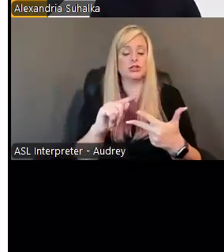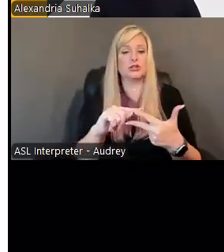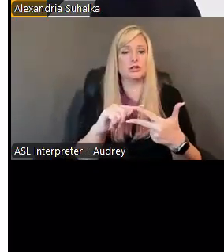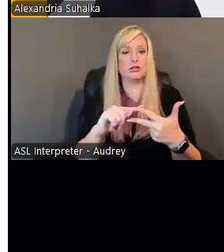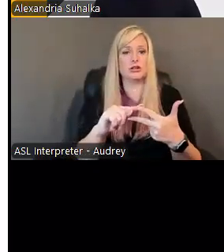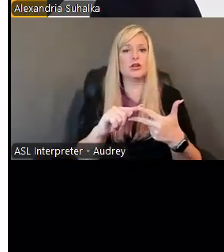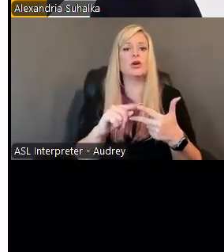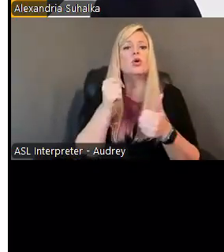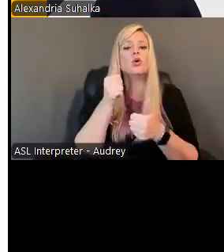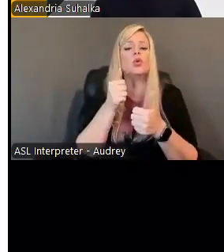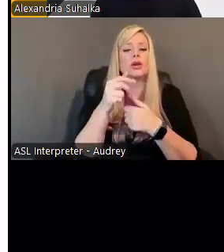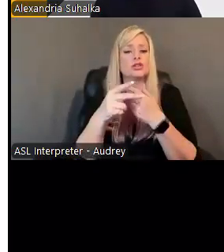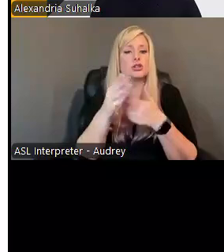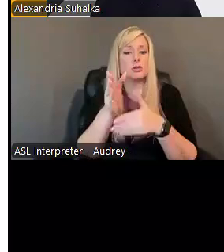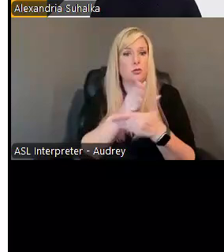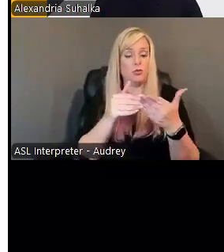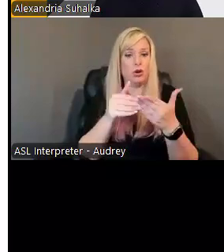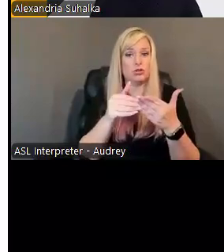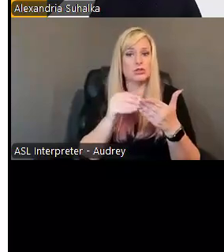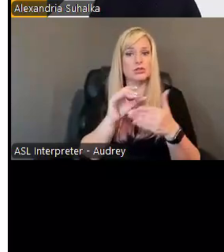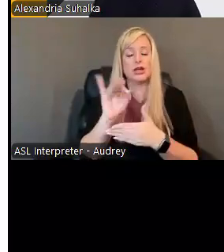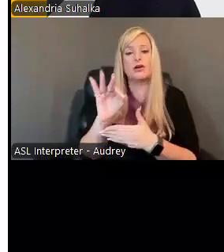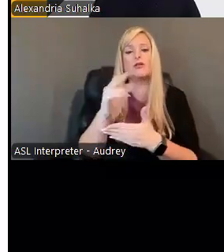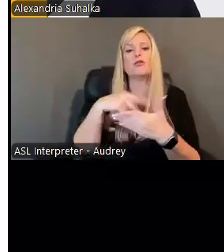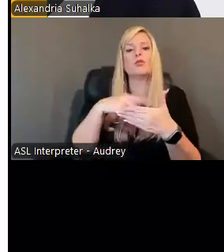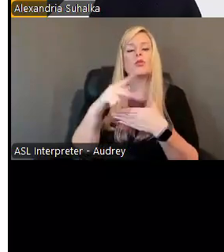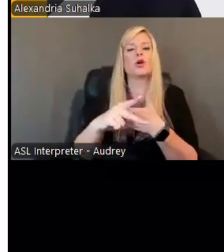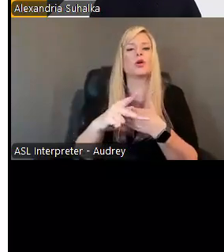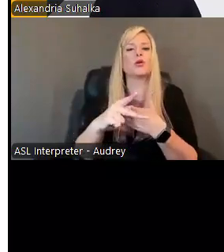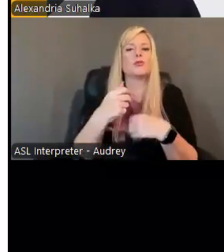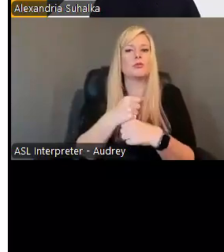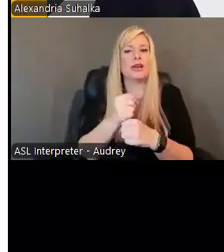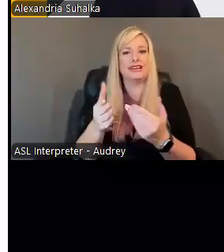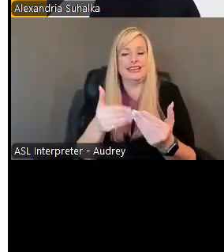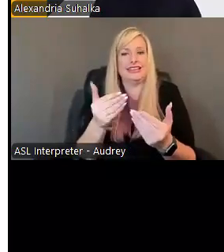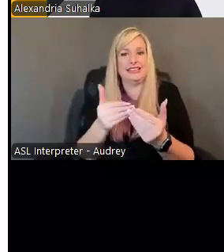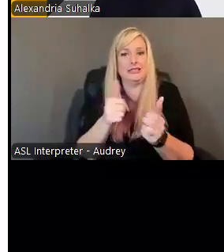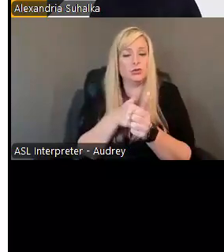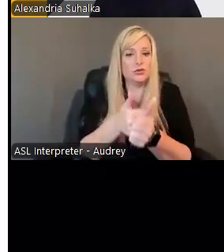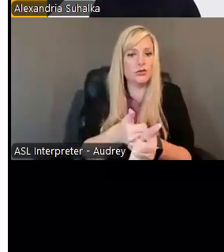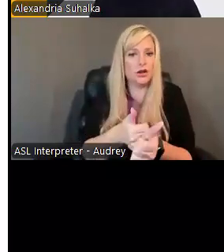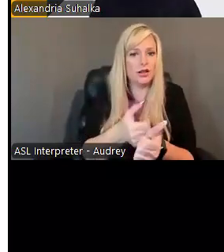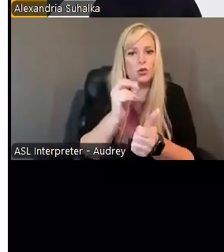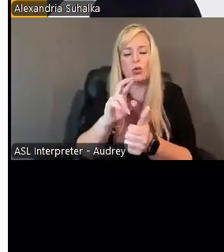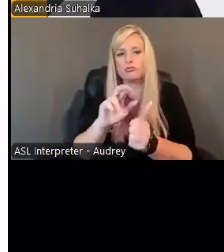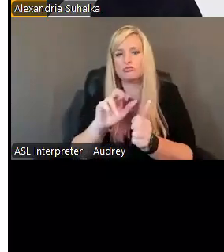program made it easy to follow or difficult to follow when considering Latino culture?